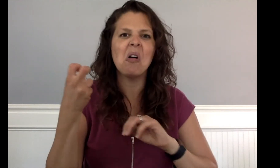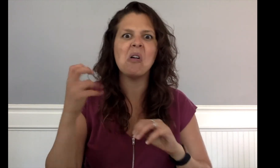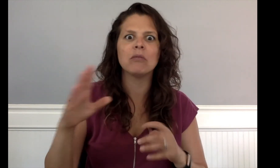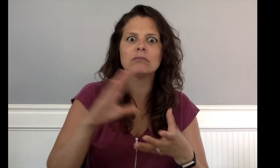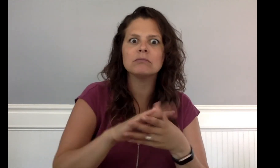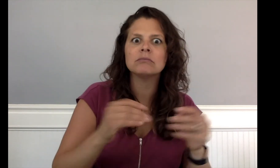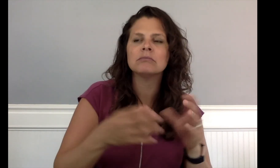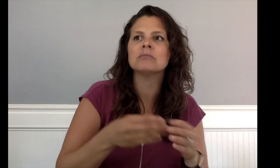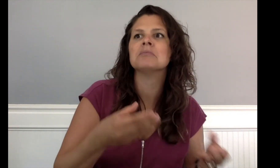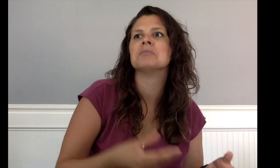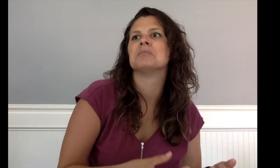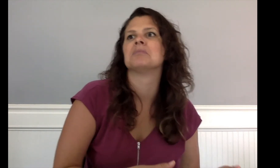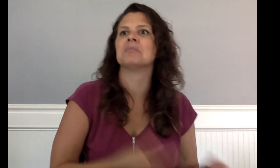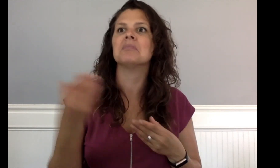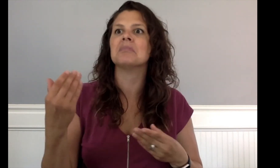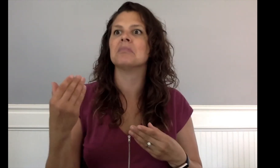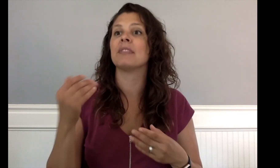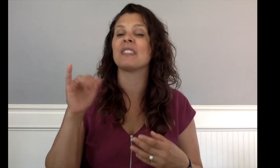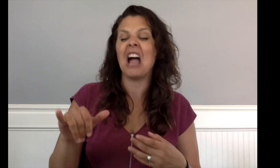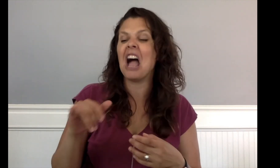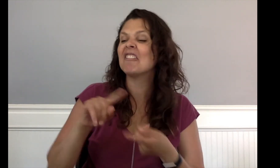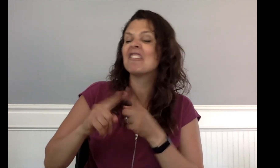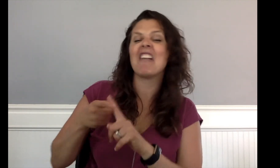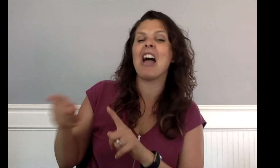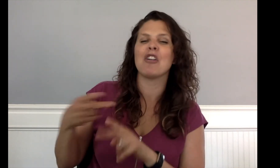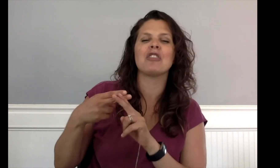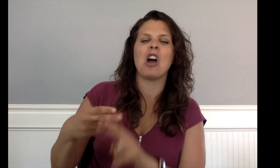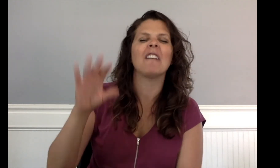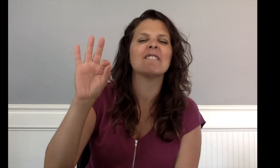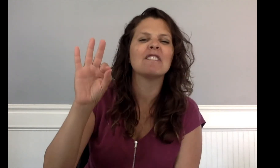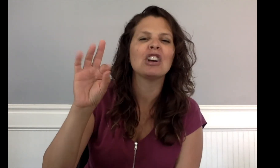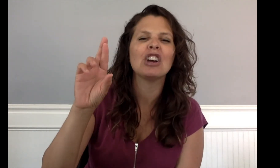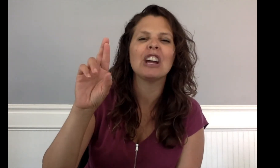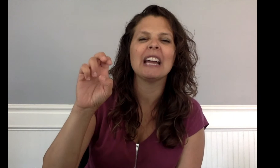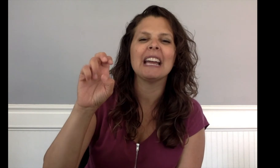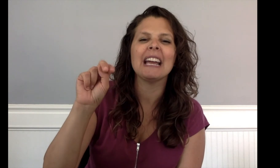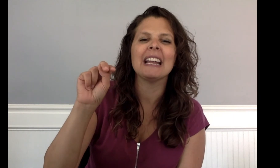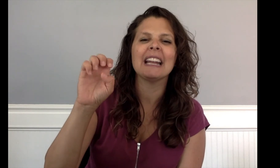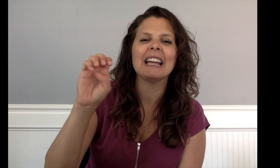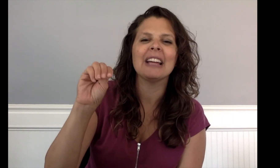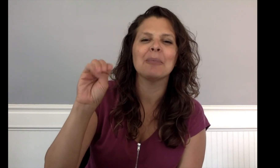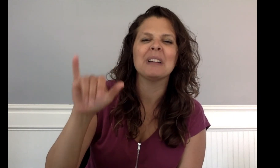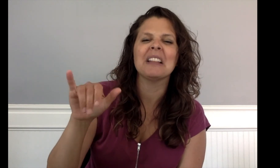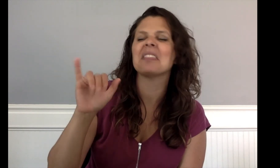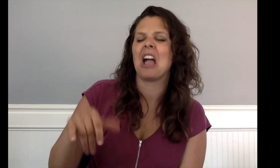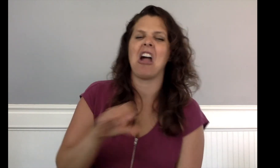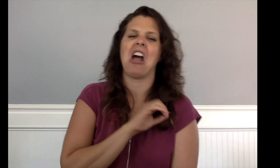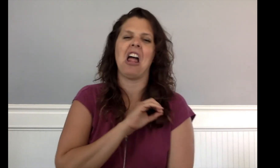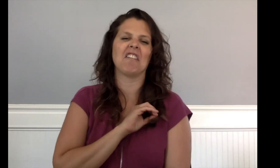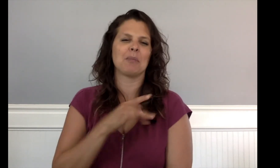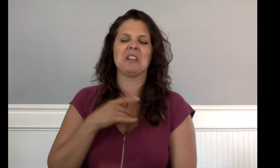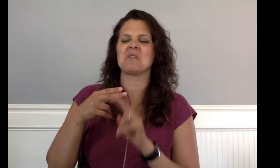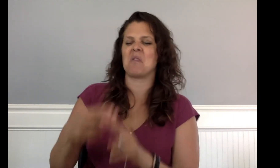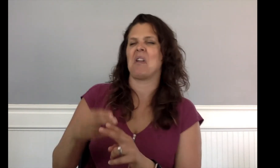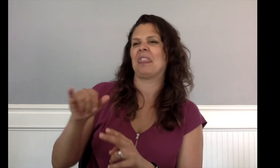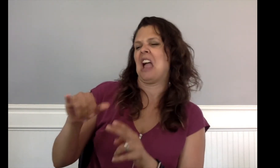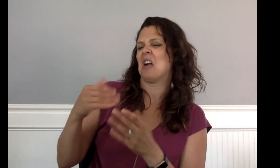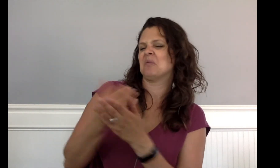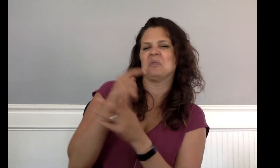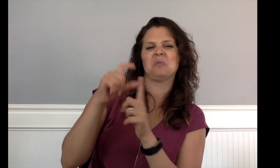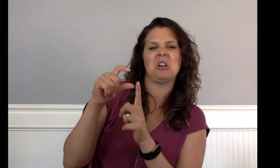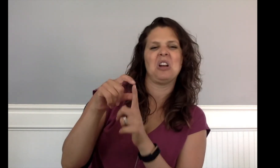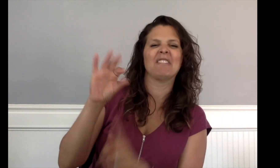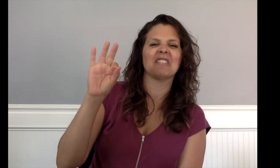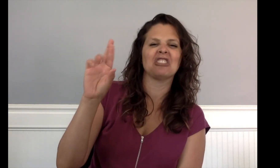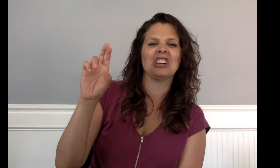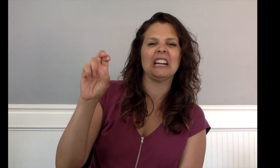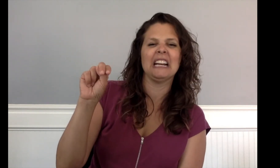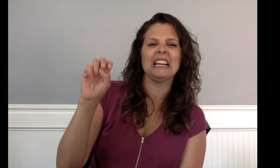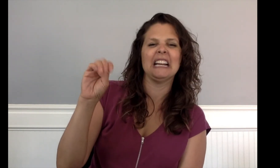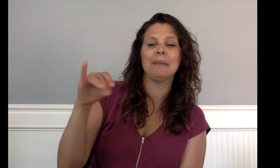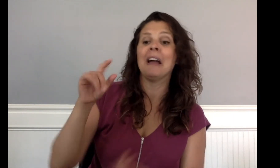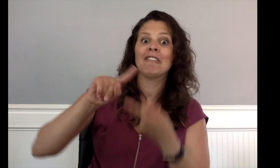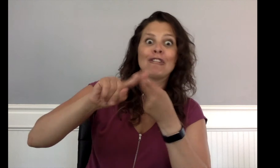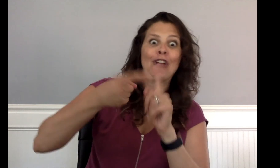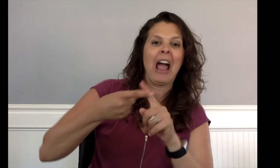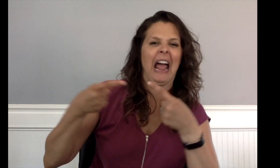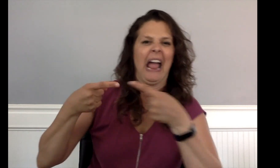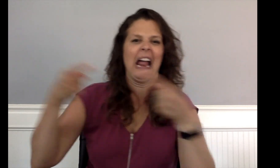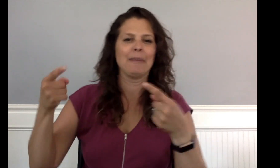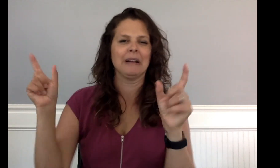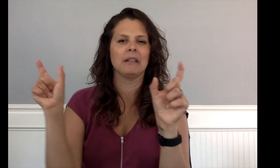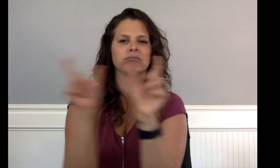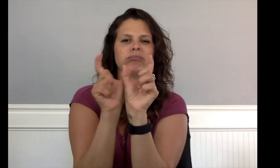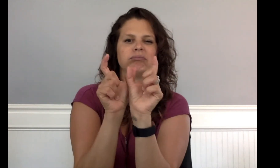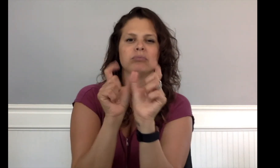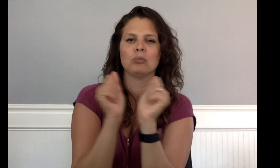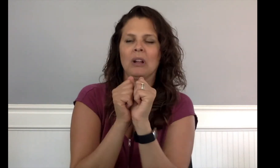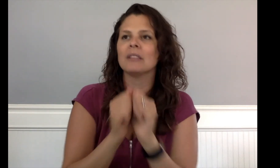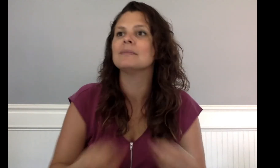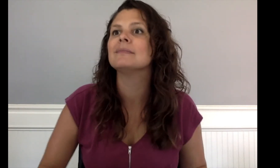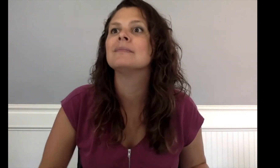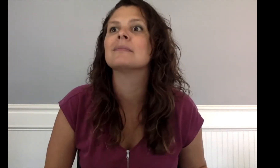A frenemy is what Oliver calls it.”